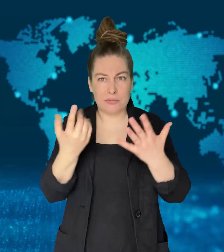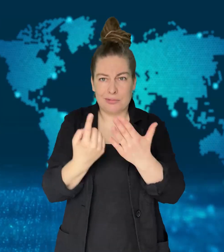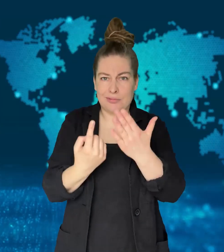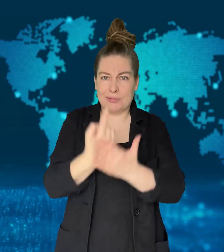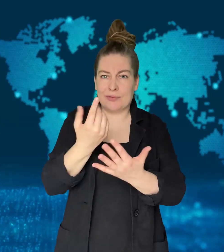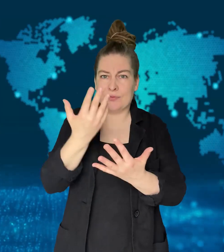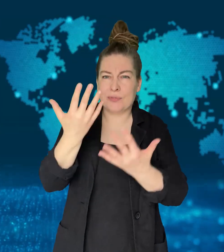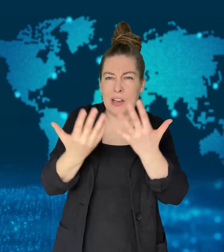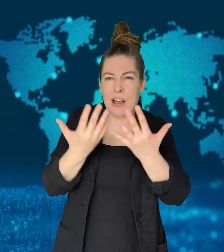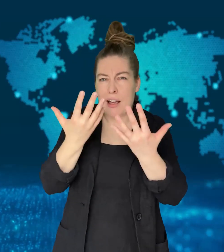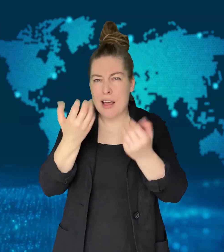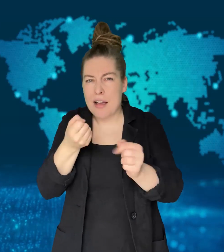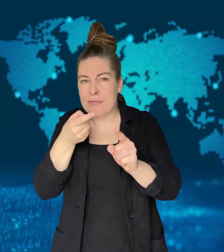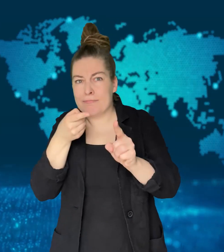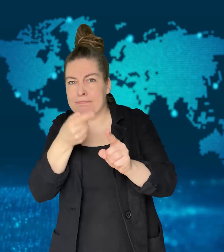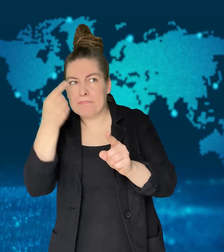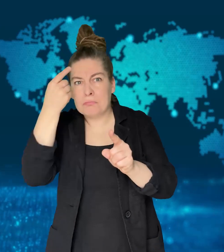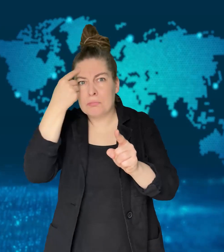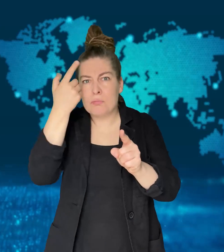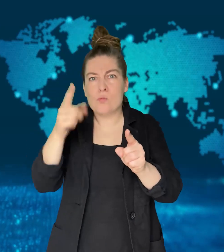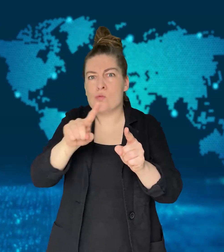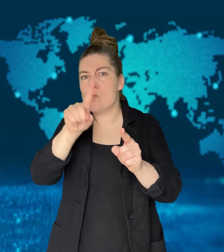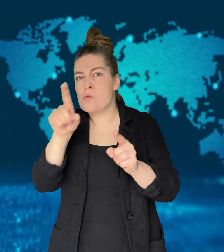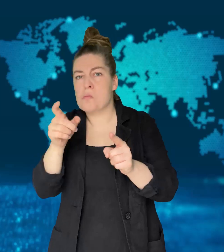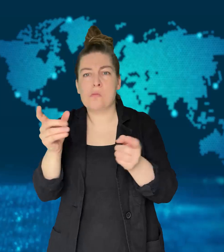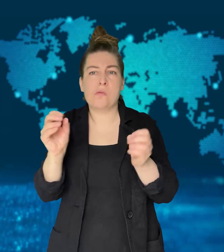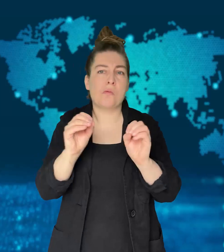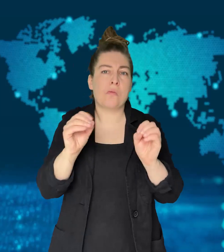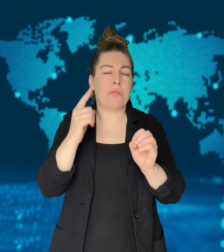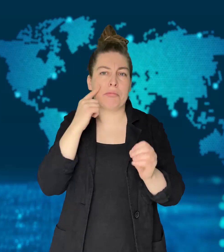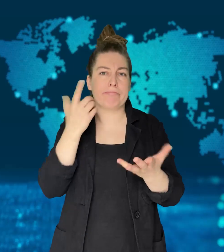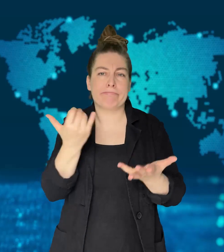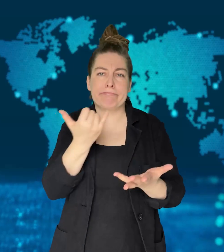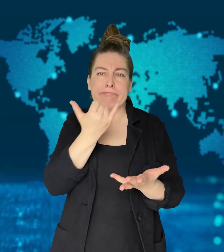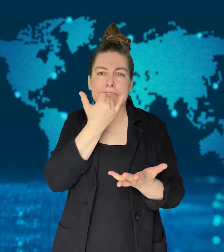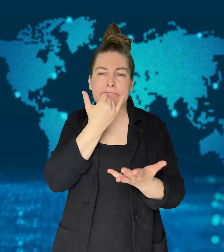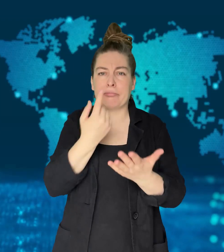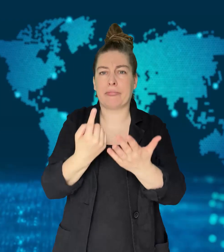in nature.